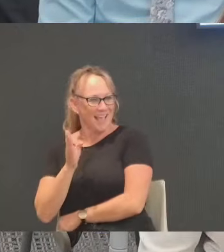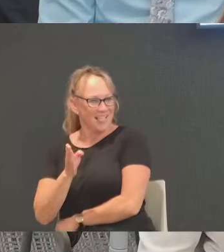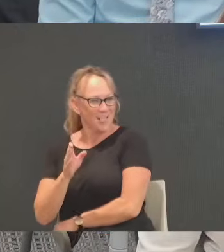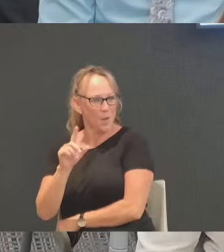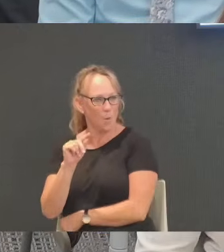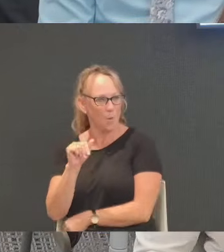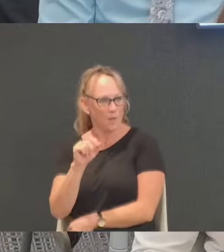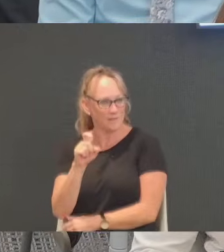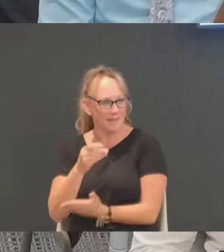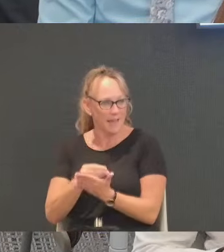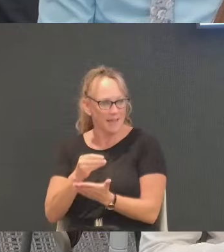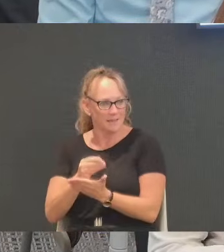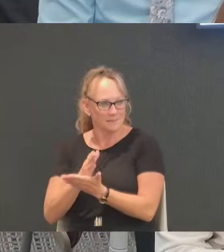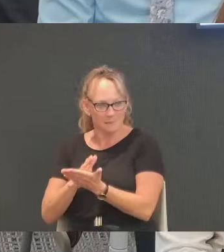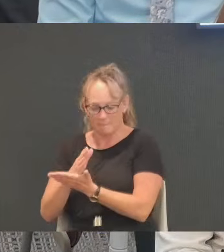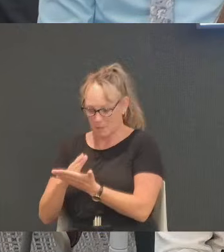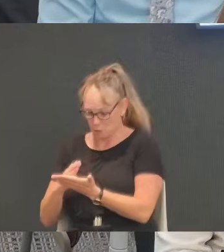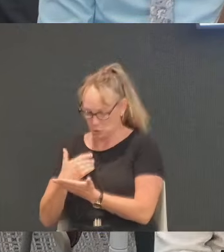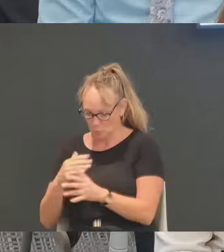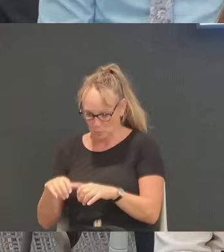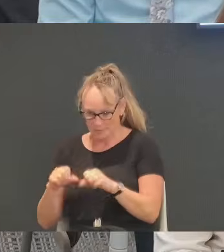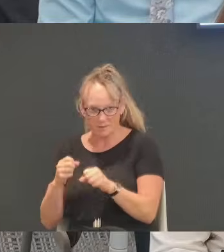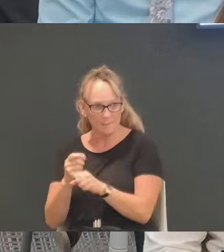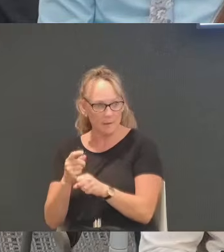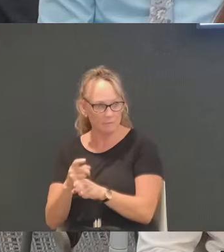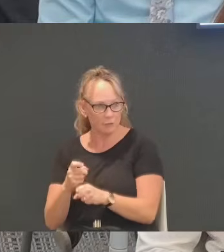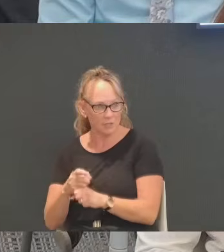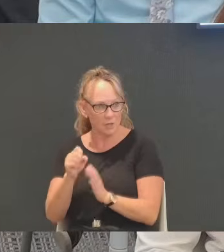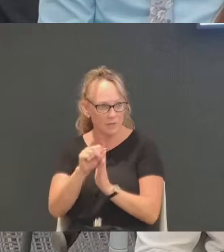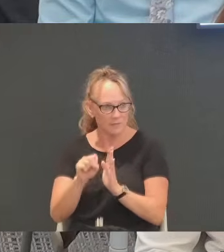we adopt annually. It's it's required by the state and it's essentially a you know